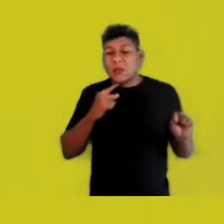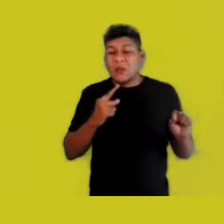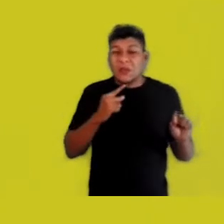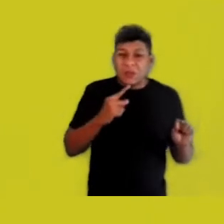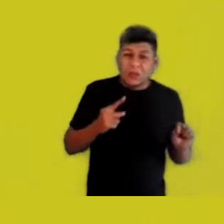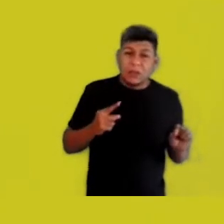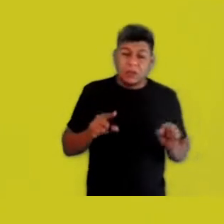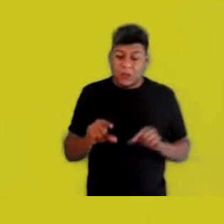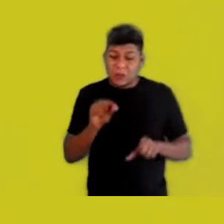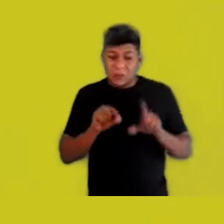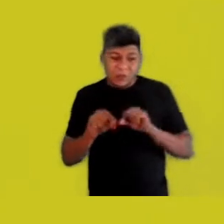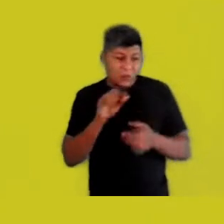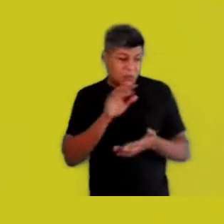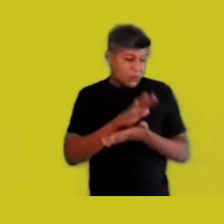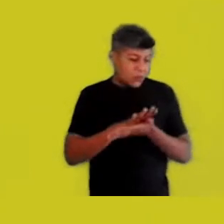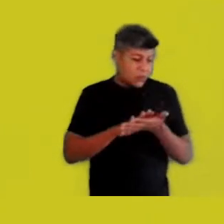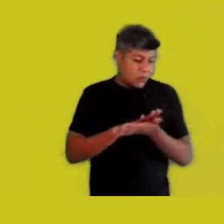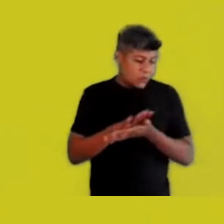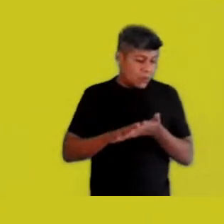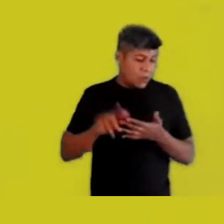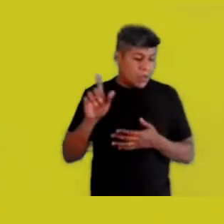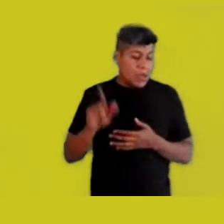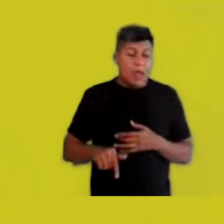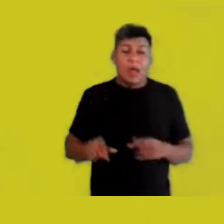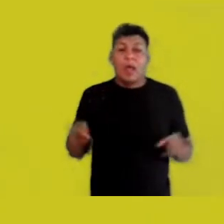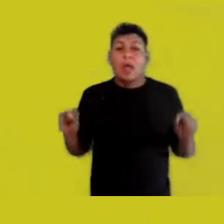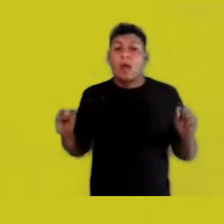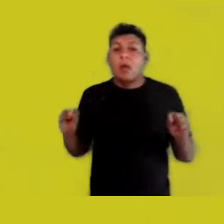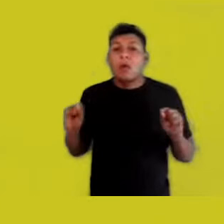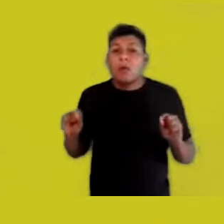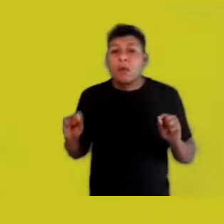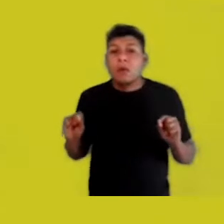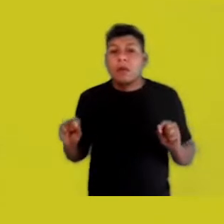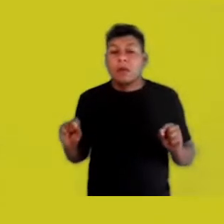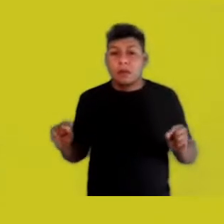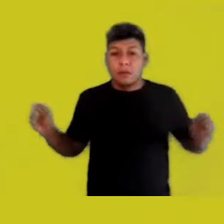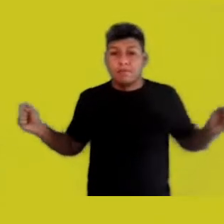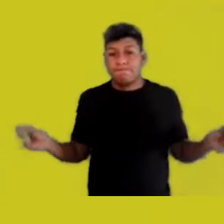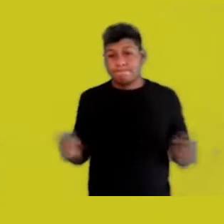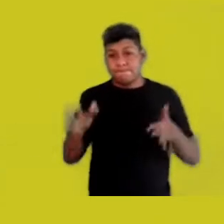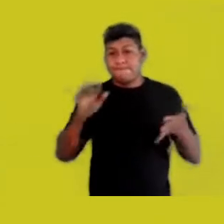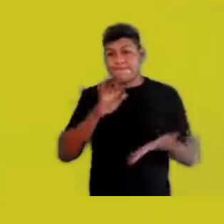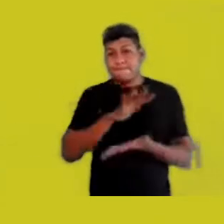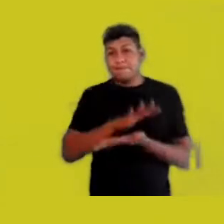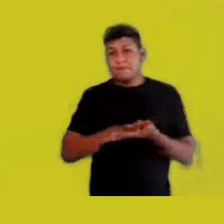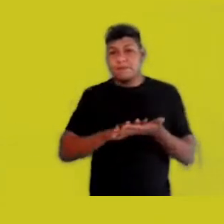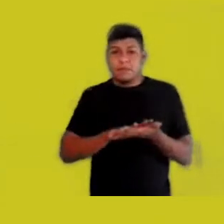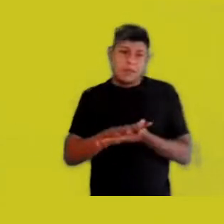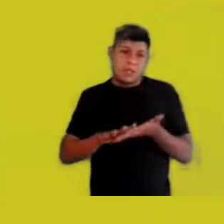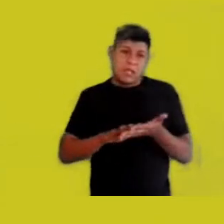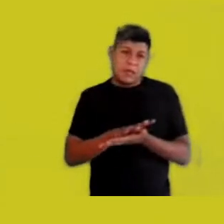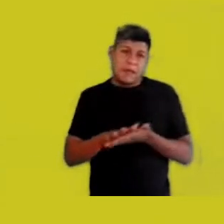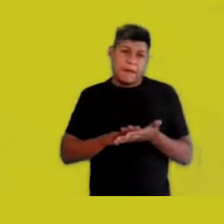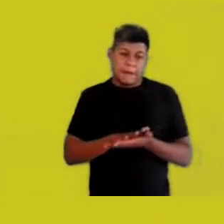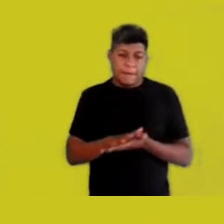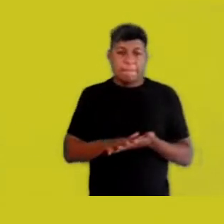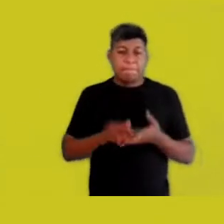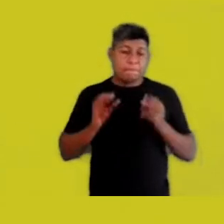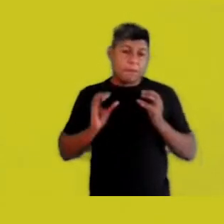What’s undecidable? What’s non-binary, as Thaís said, what doesn’t behave in a polarized